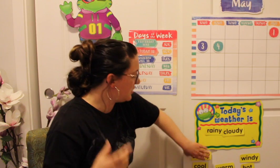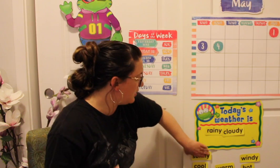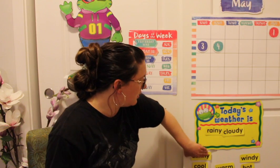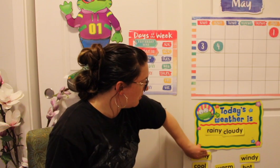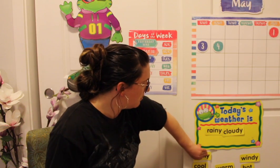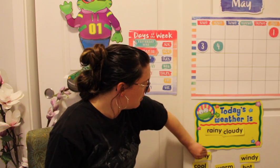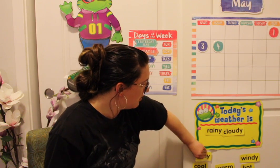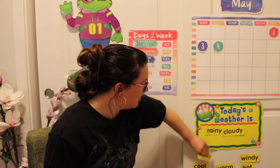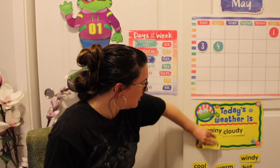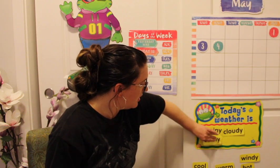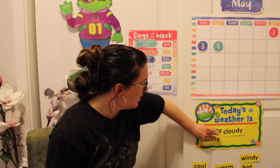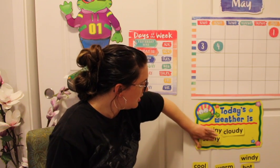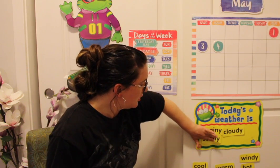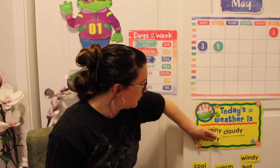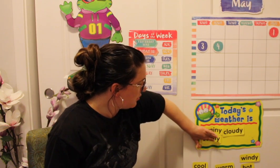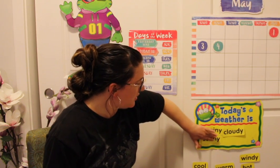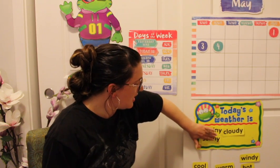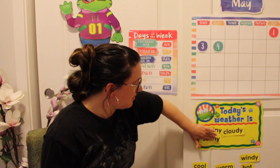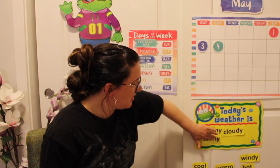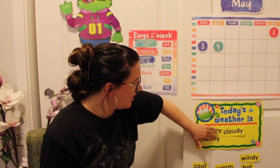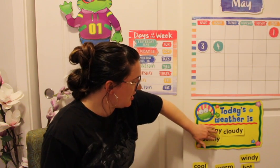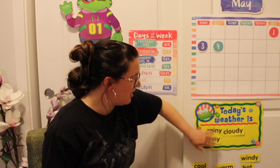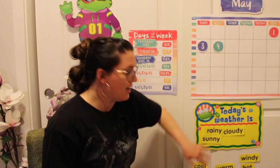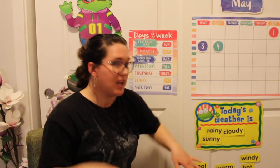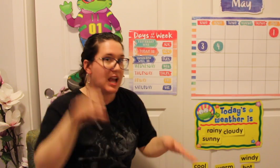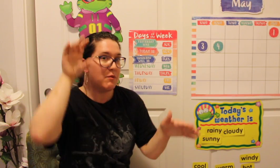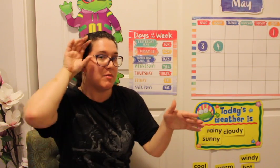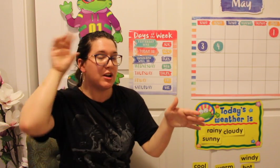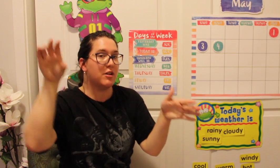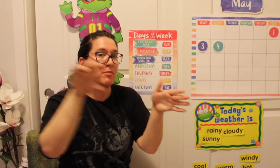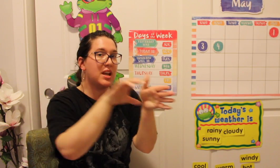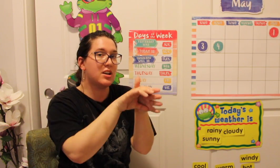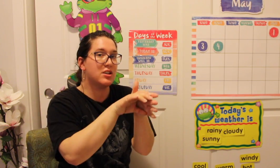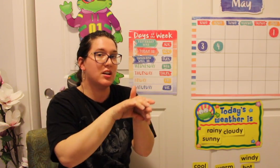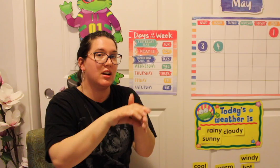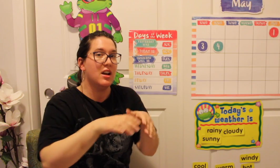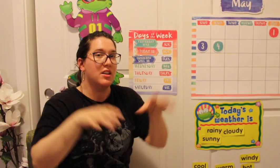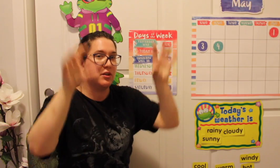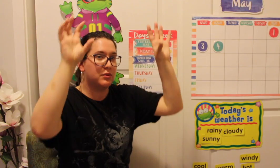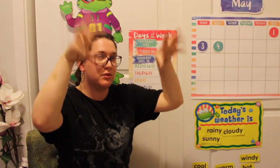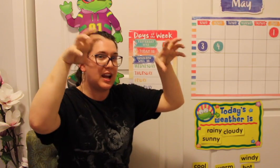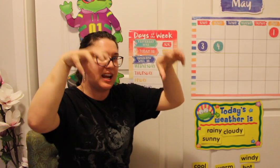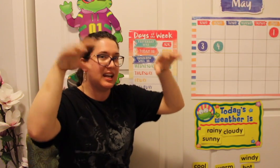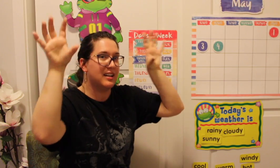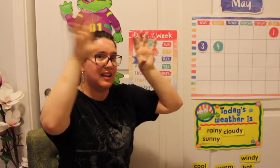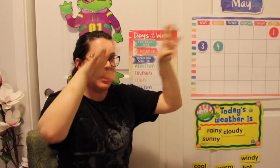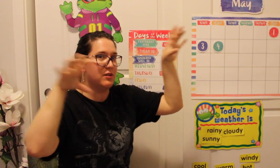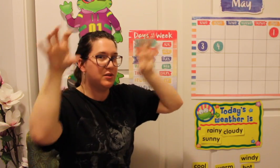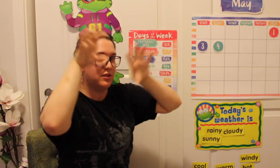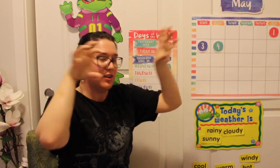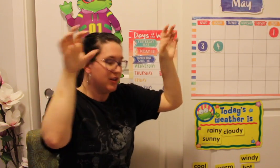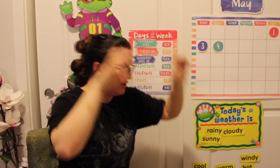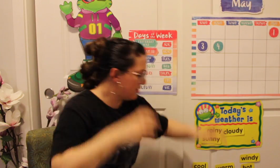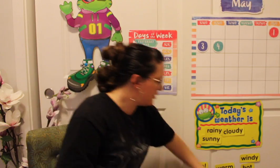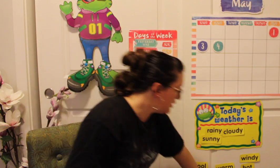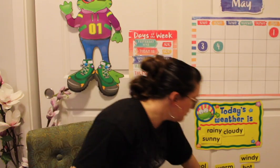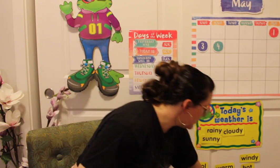so put that up there and we'll make our picture the rain clouds just to switch